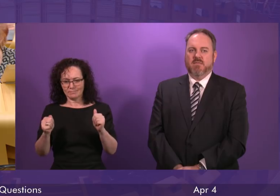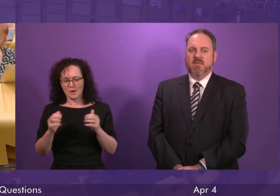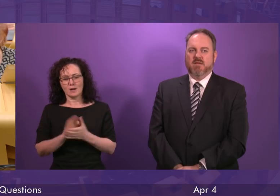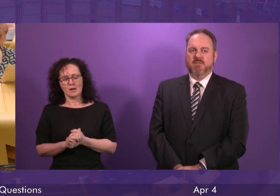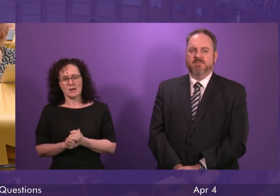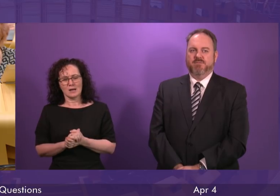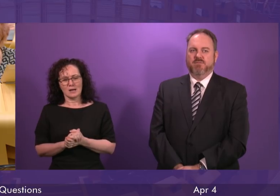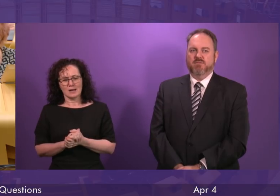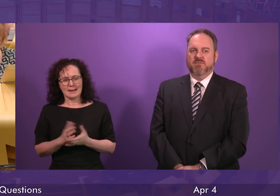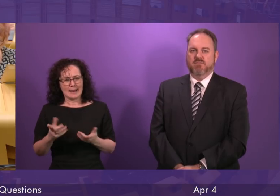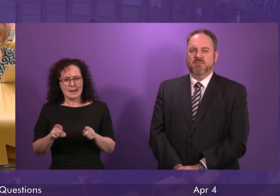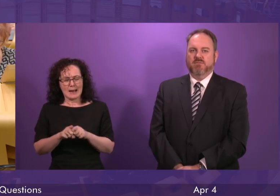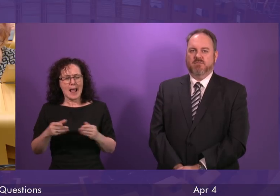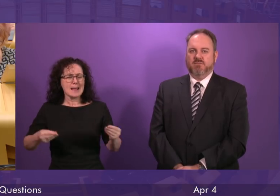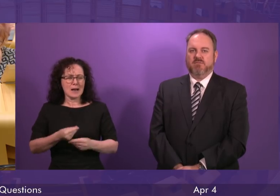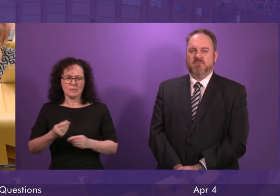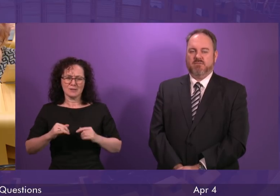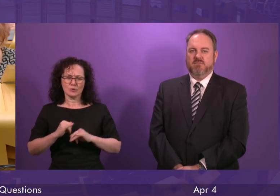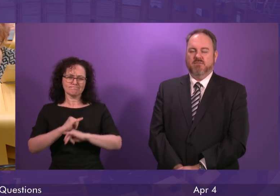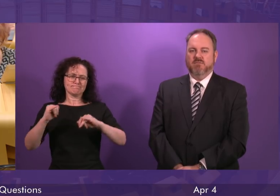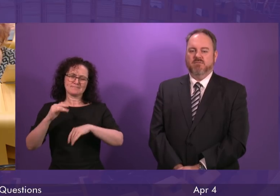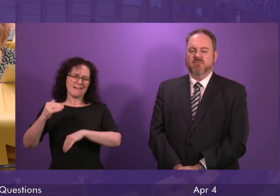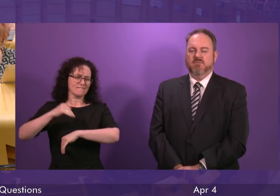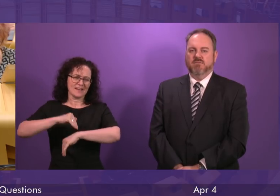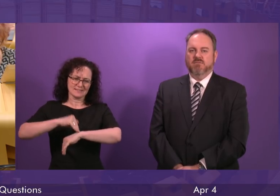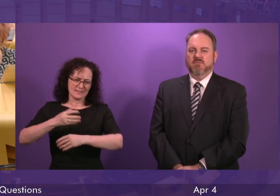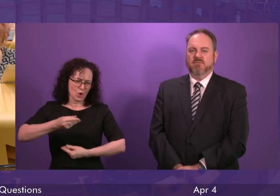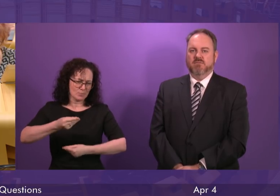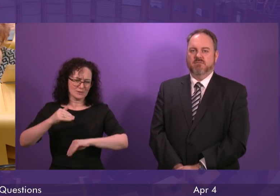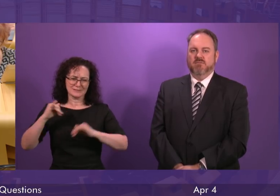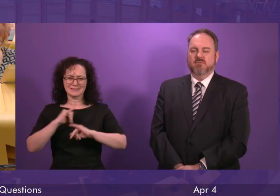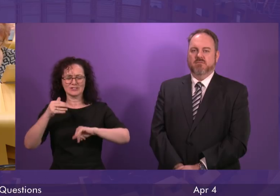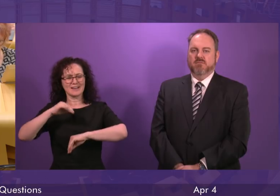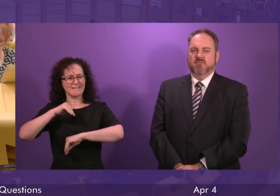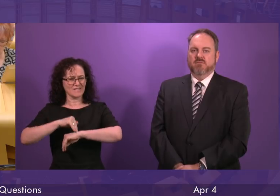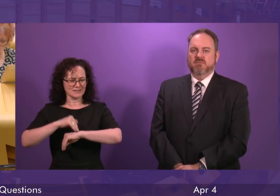We will do whatever we can to mitigate the impacts of that, but many of the levers lie